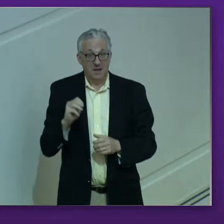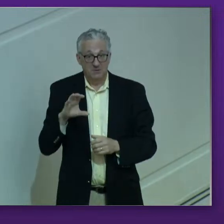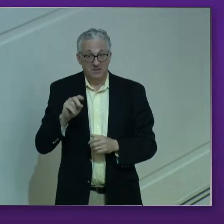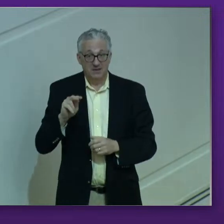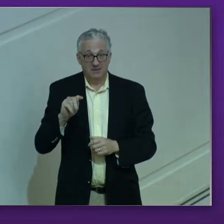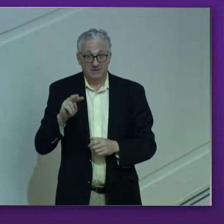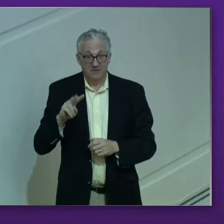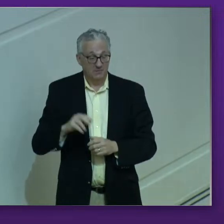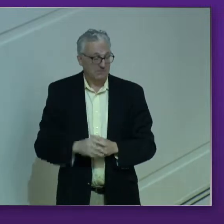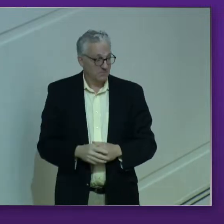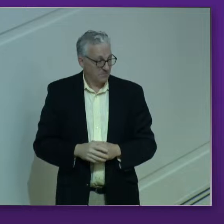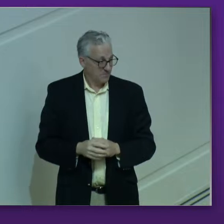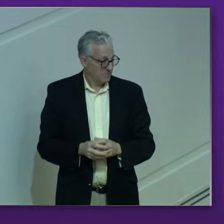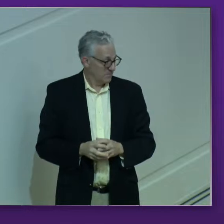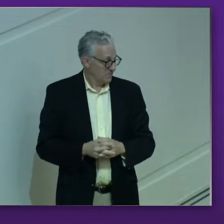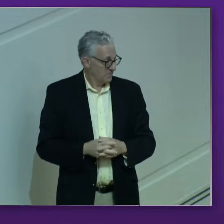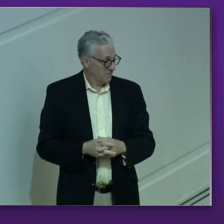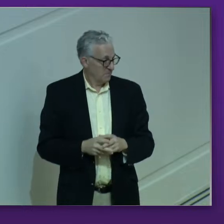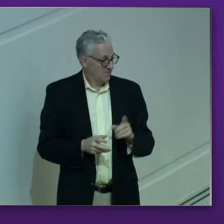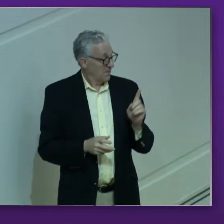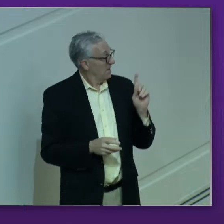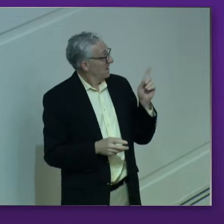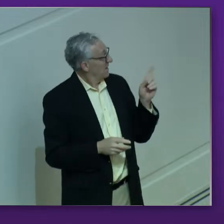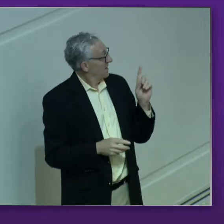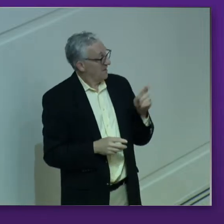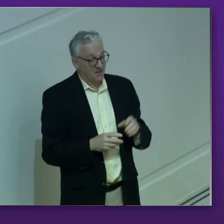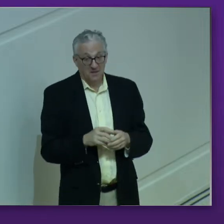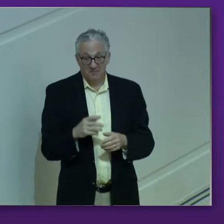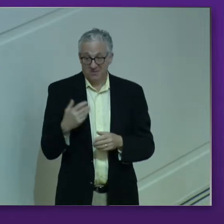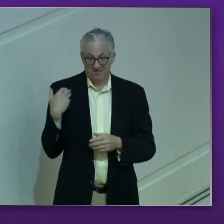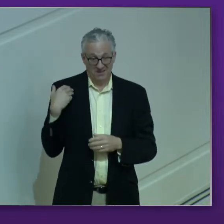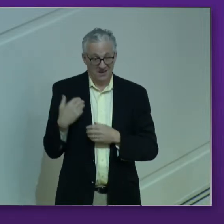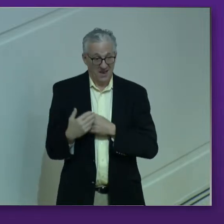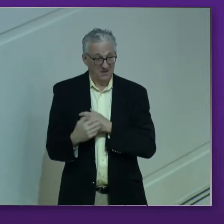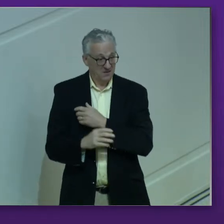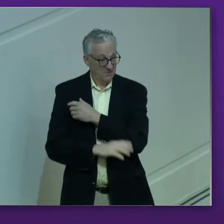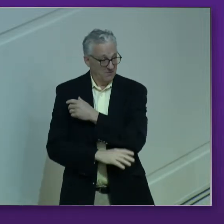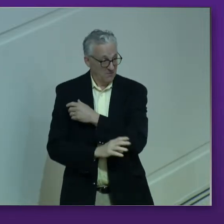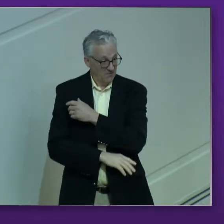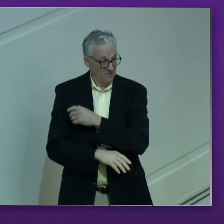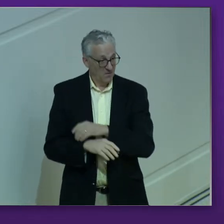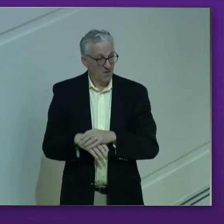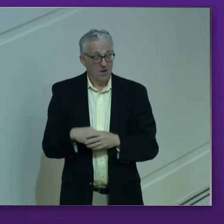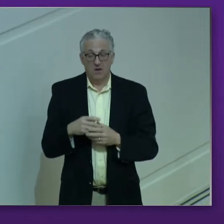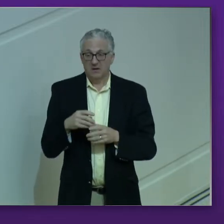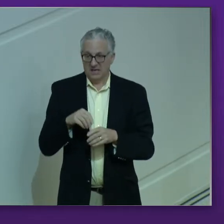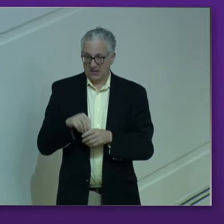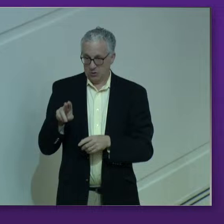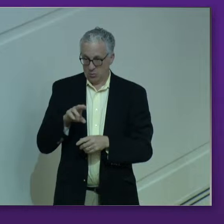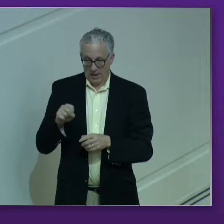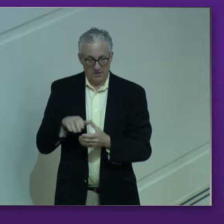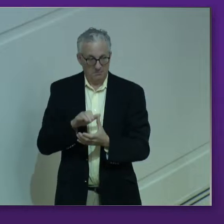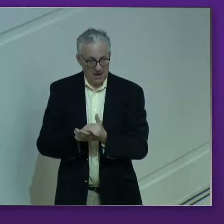OUT TO MCTV.